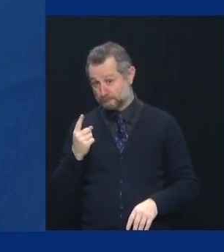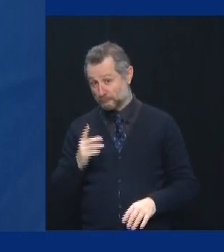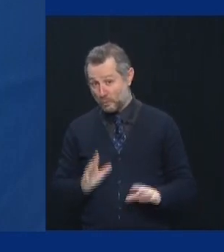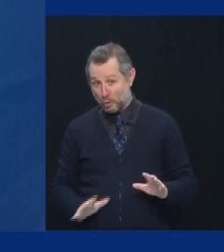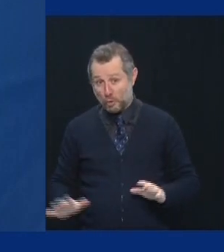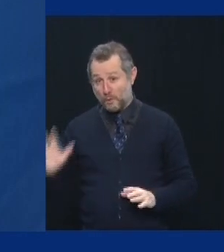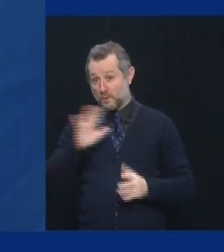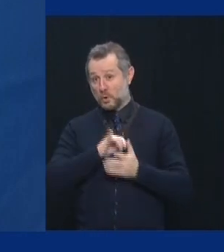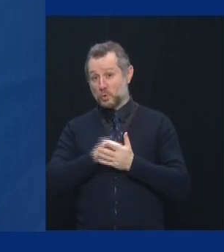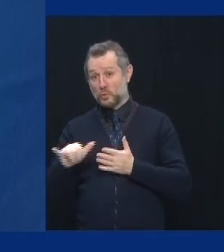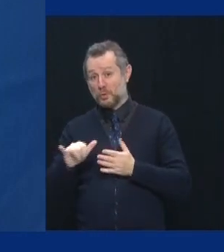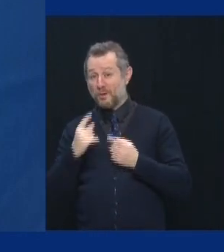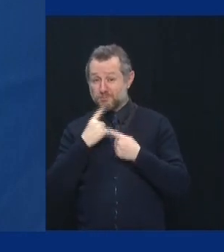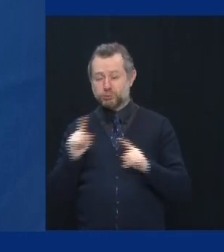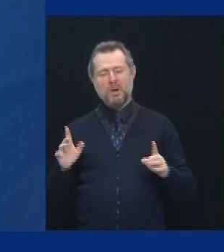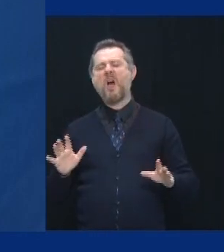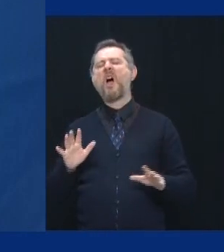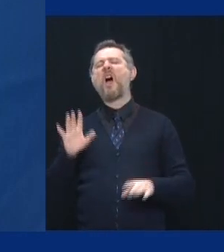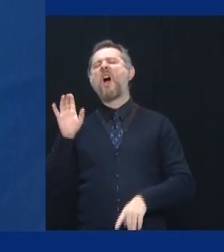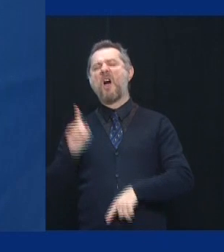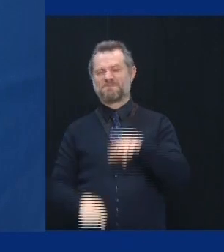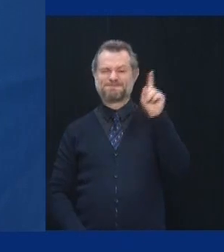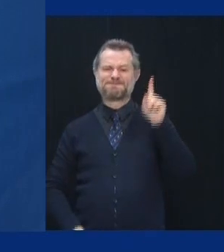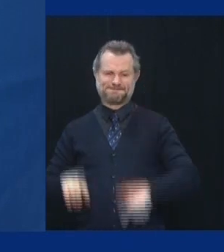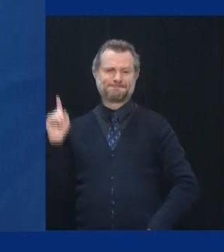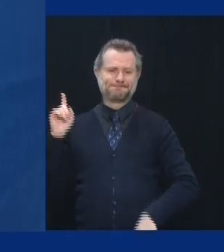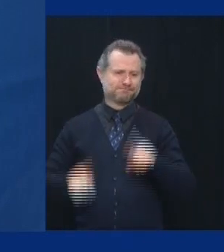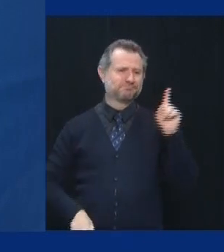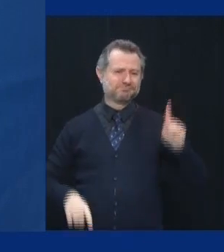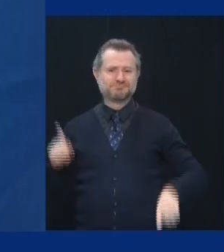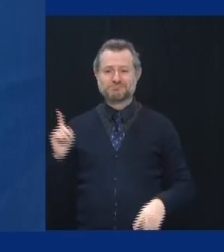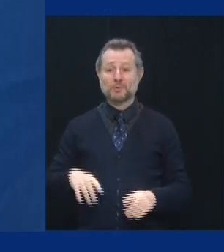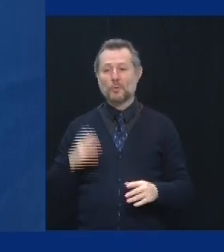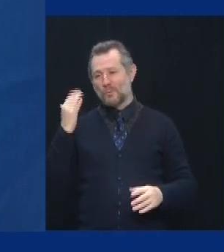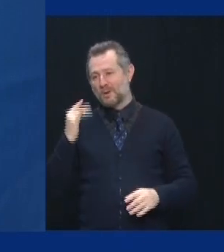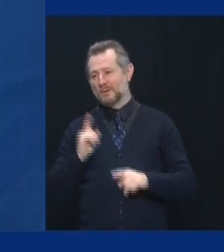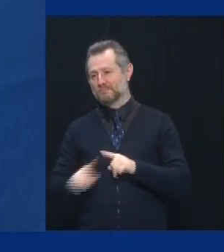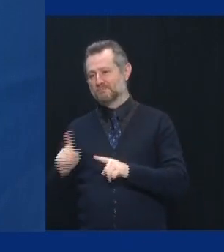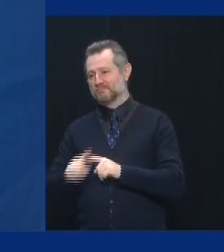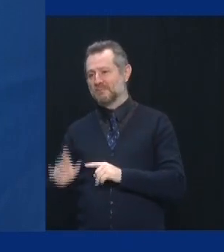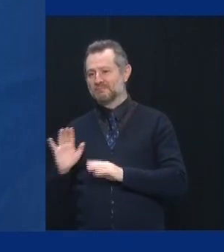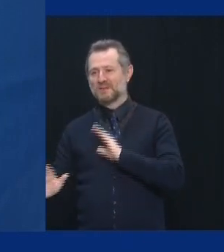BUT YOU HAVE A TEN-FOLD INCREASE IN THE NUMBER OF VACCINES BEING DONE. WE STILL HAVE UNEVEN PERFORMANCE.